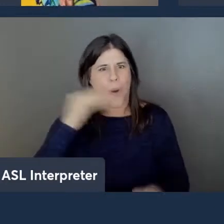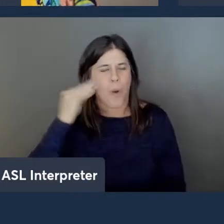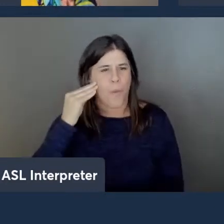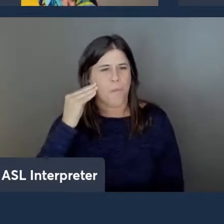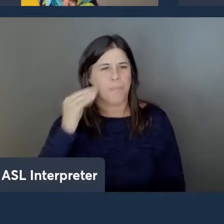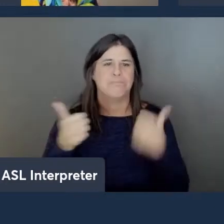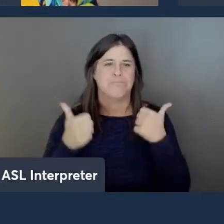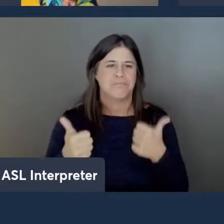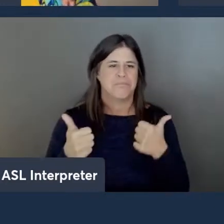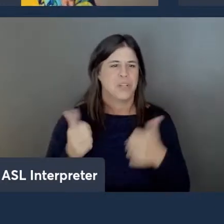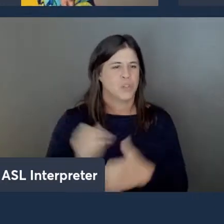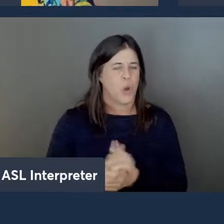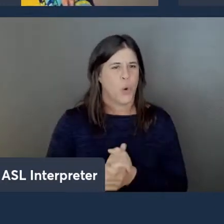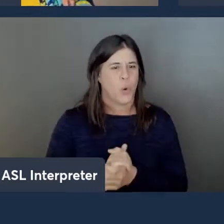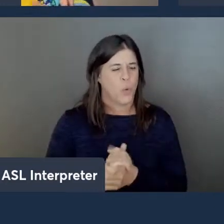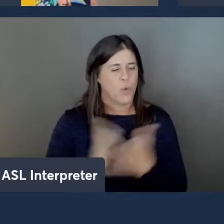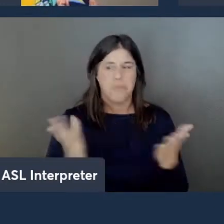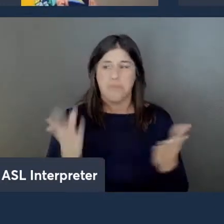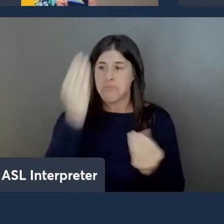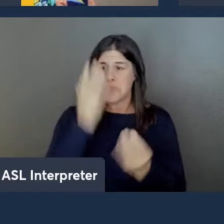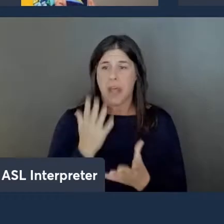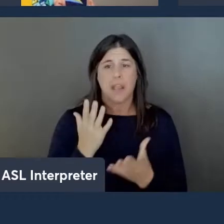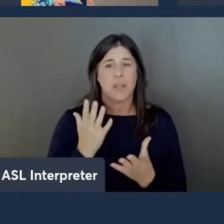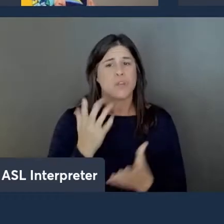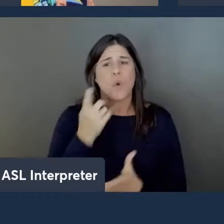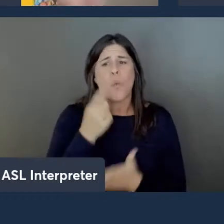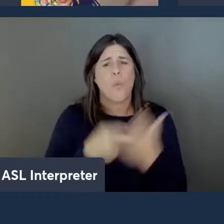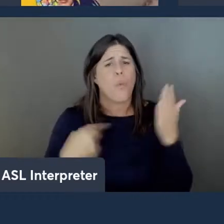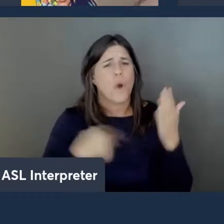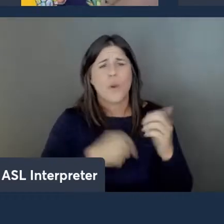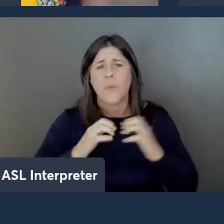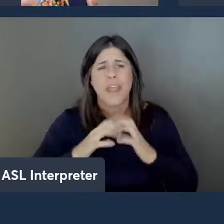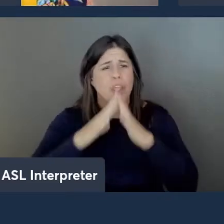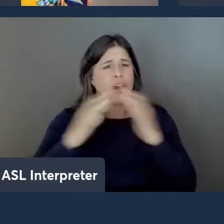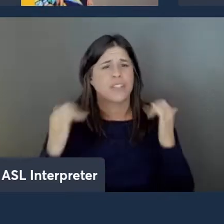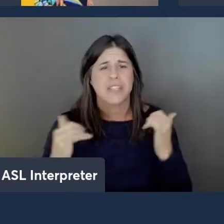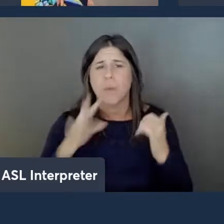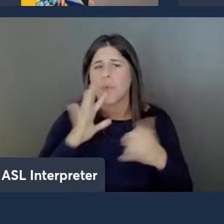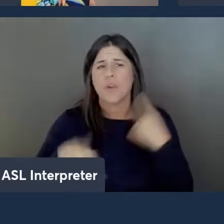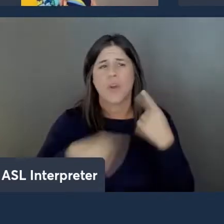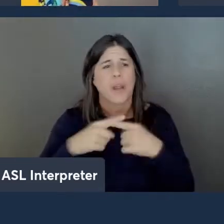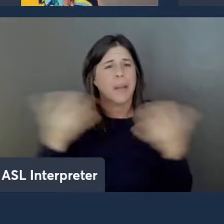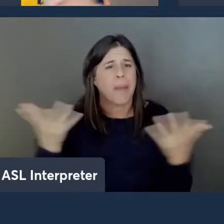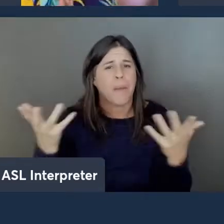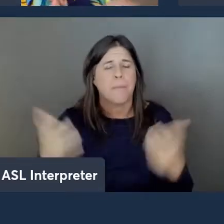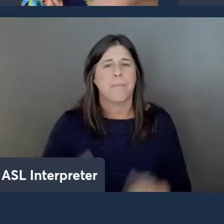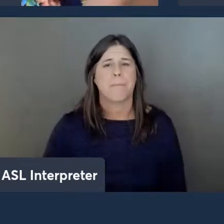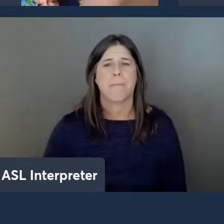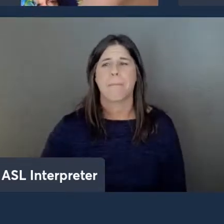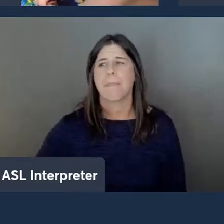So tell us, what are we launching today? What are we talking about today? Well, today we are talking